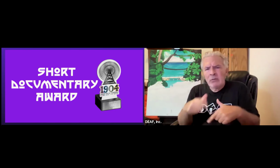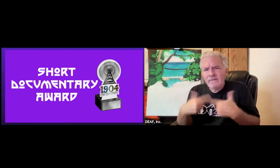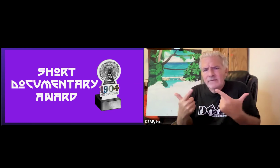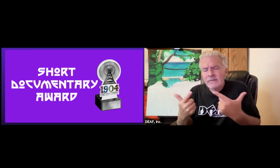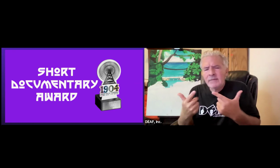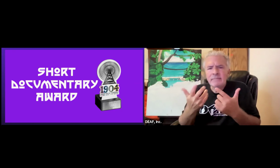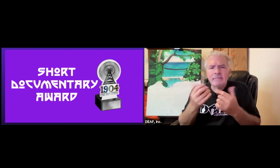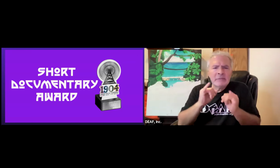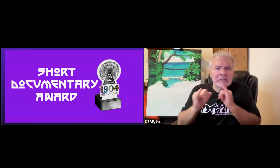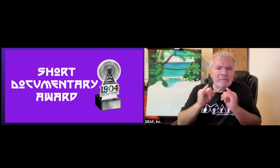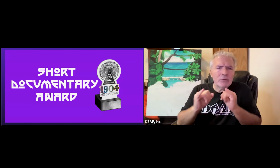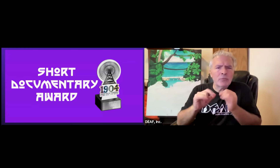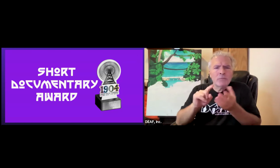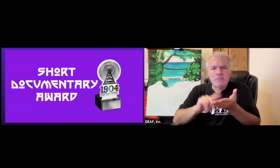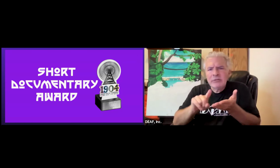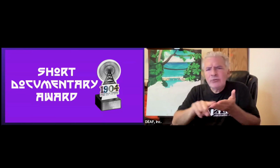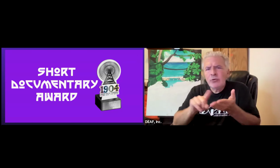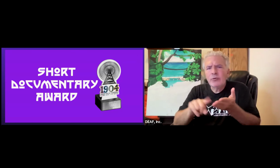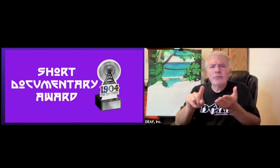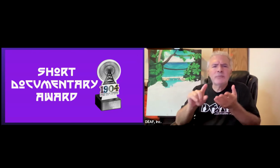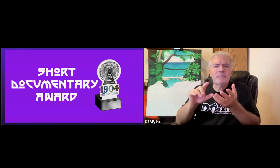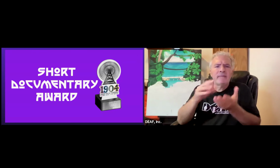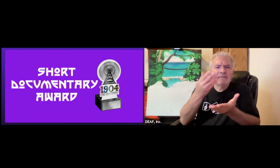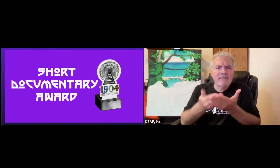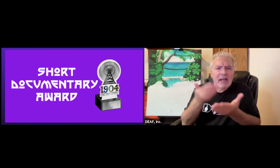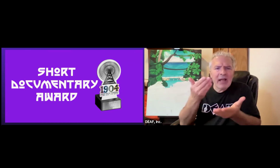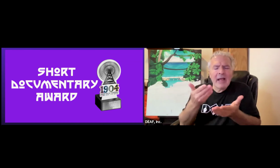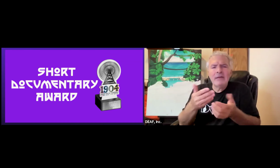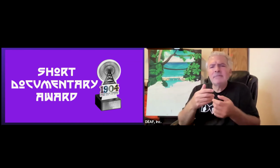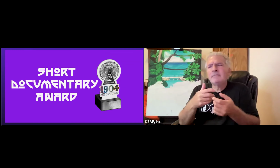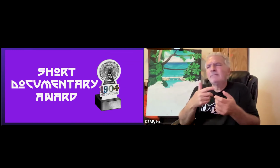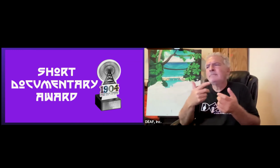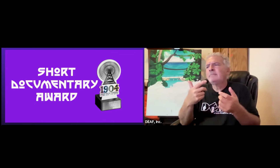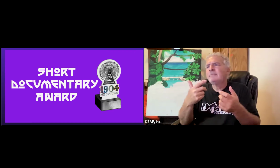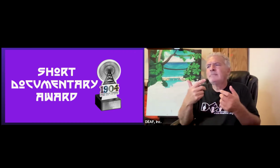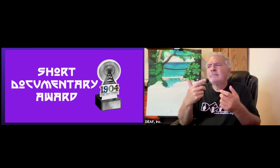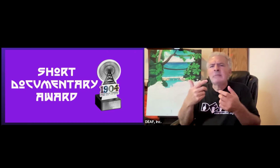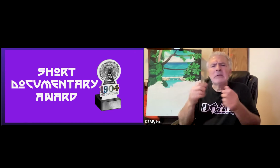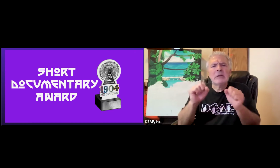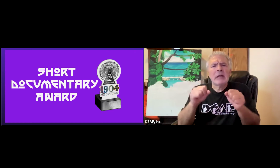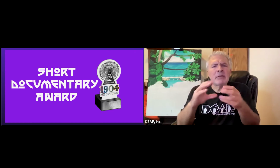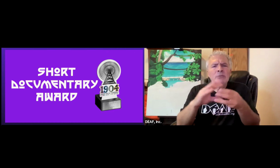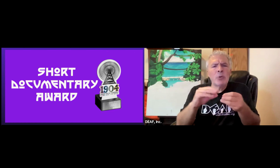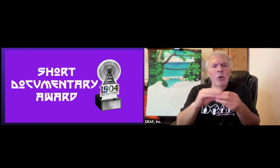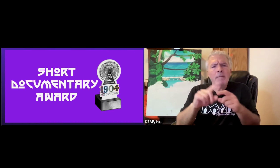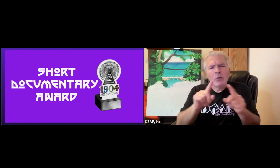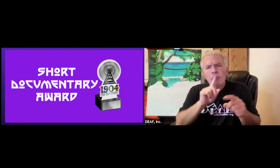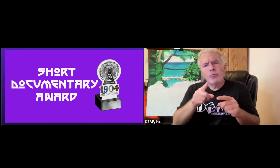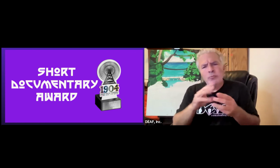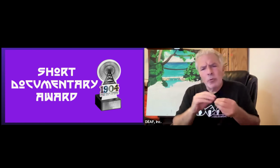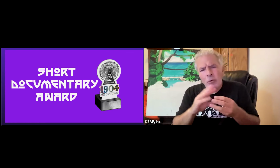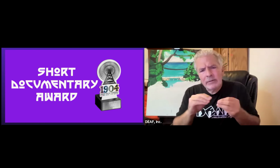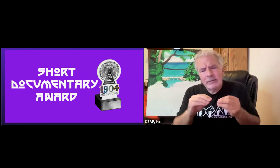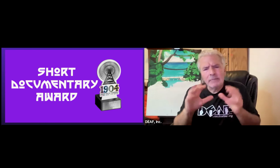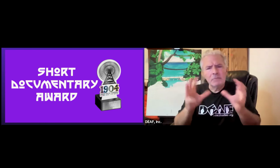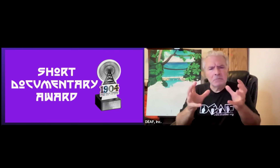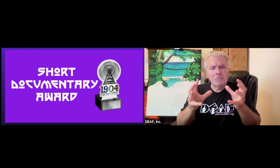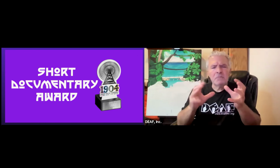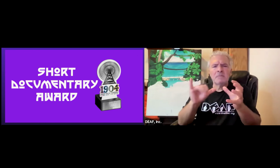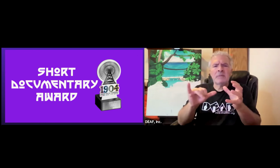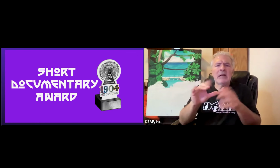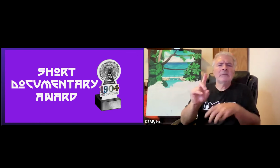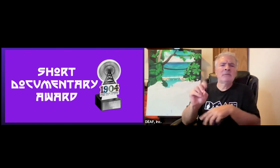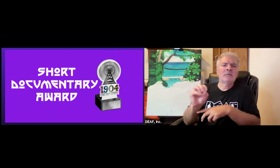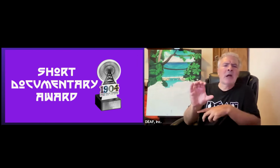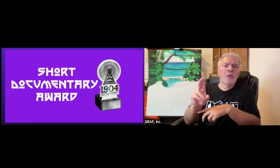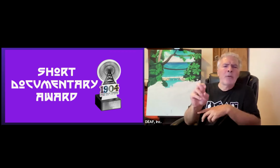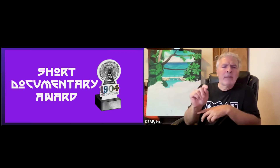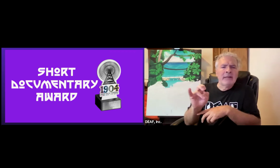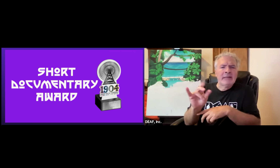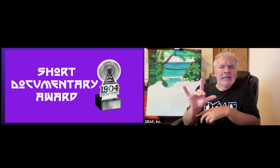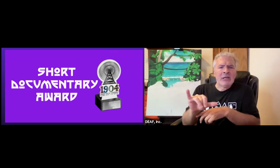And by "documentary" we mean it could be real life. It could be investigational. It could be facts. It could be interviewings, true stories, that sort of thing.